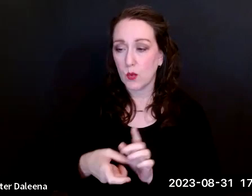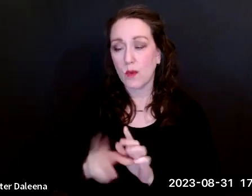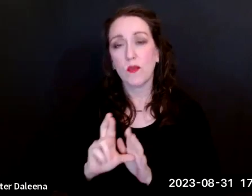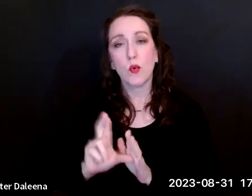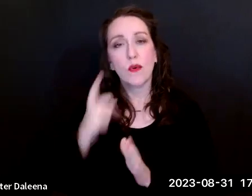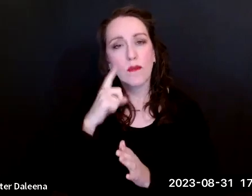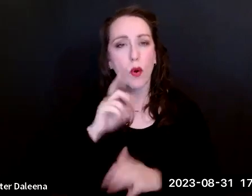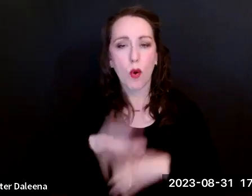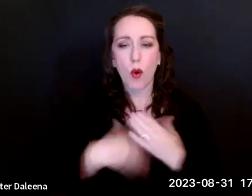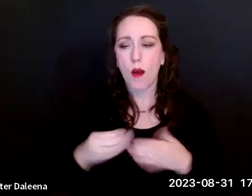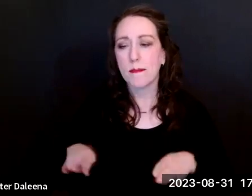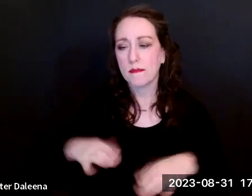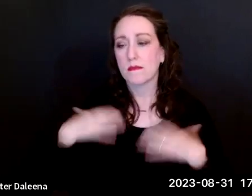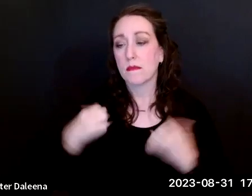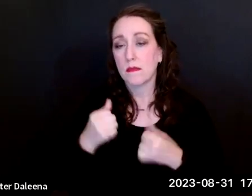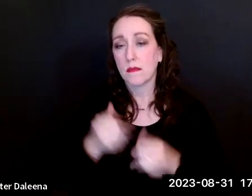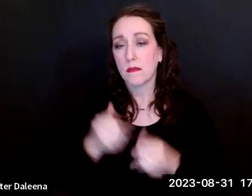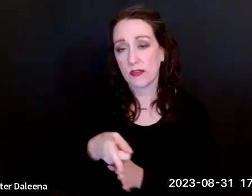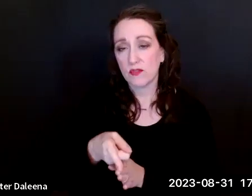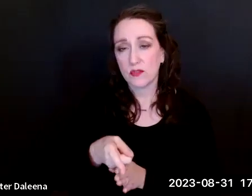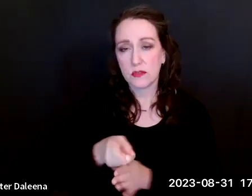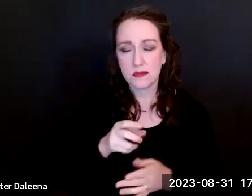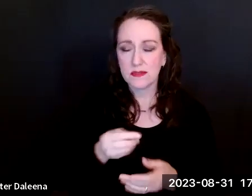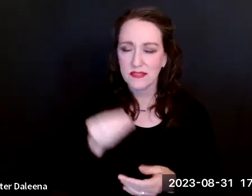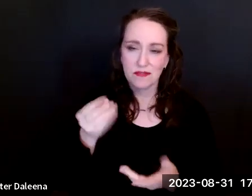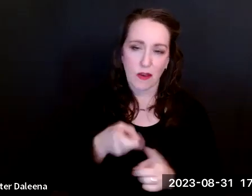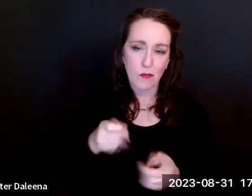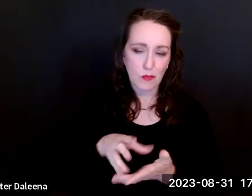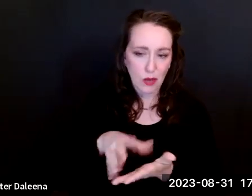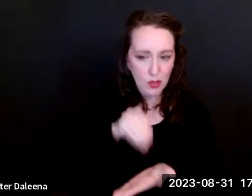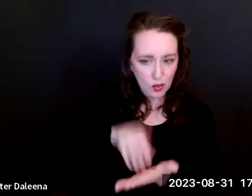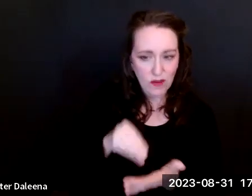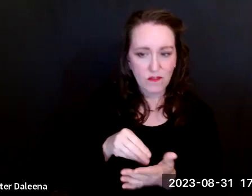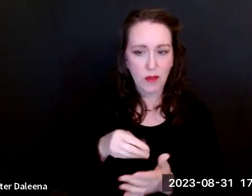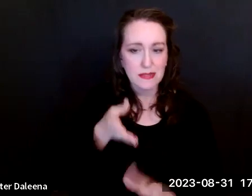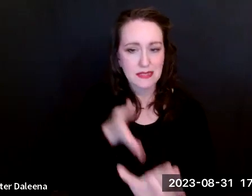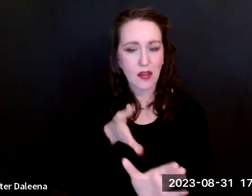Professions based on the lessons learned from the psychology pilot program that Shauna discussed a